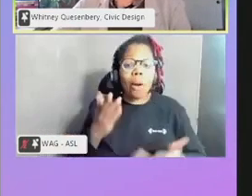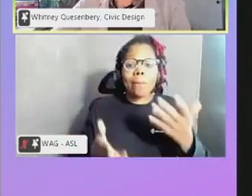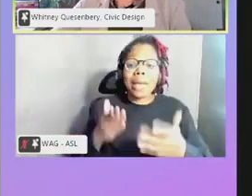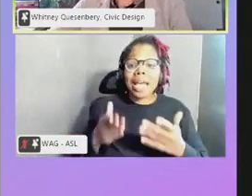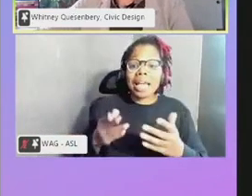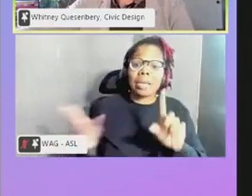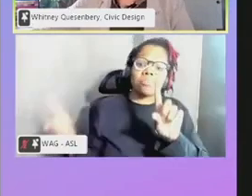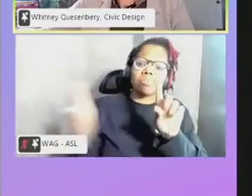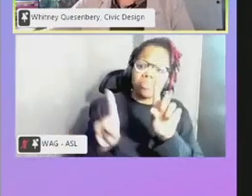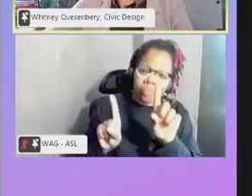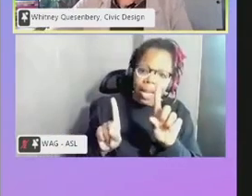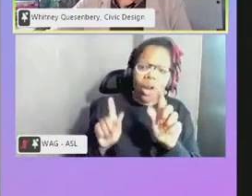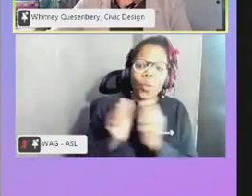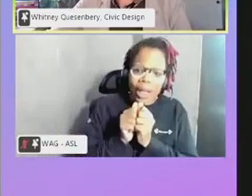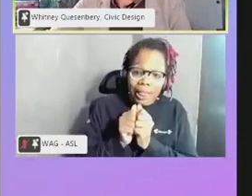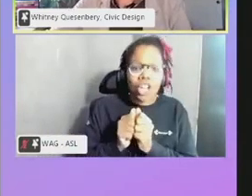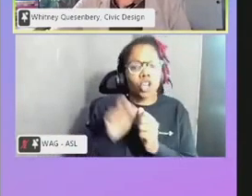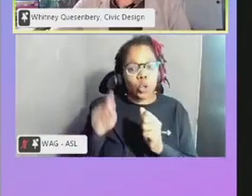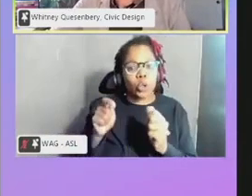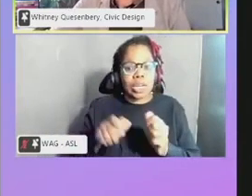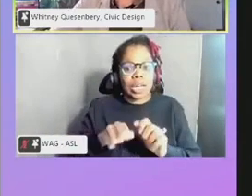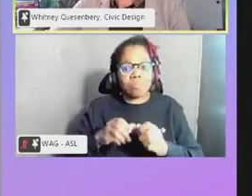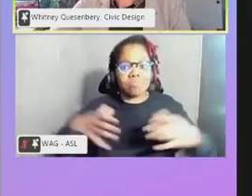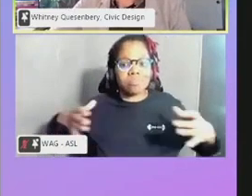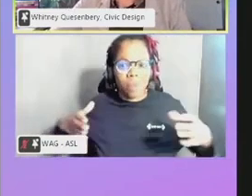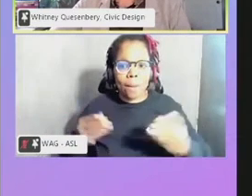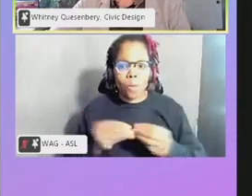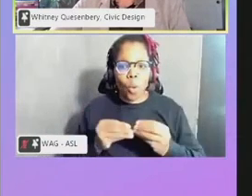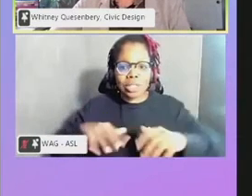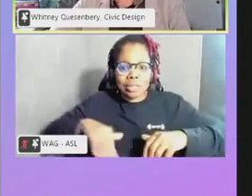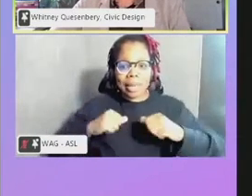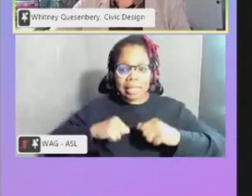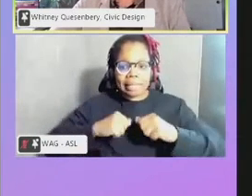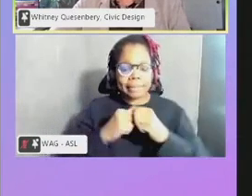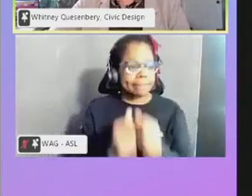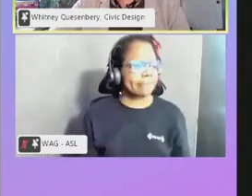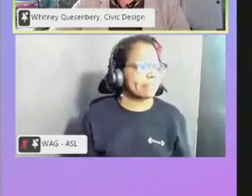time, and if you need to leave space not only in the voting booth for a person using a large wheelchair but perhaps